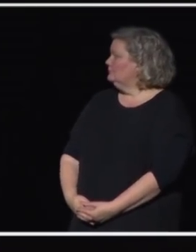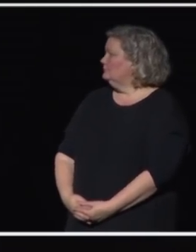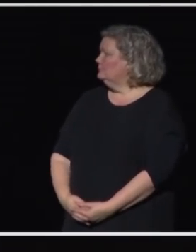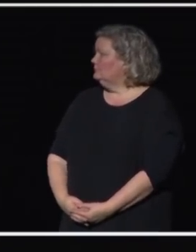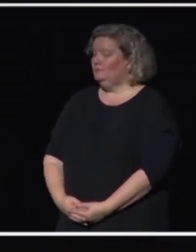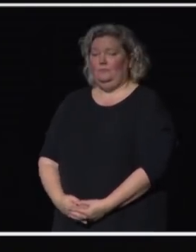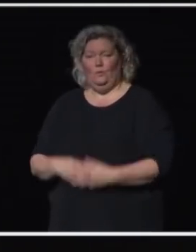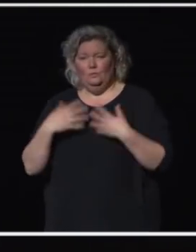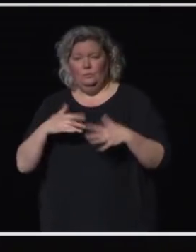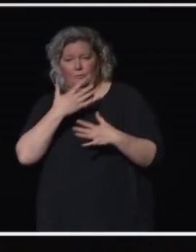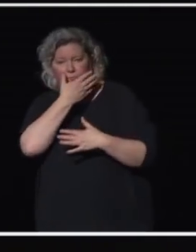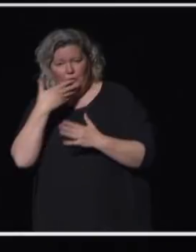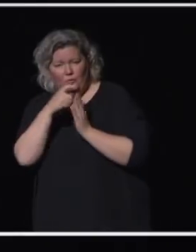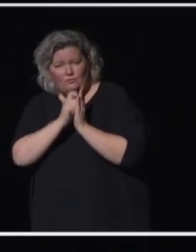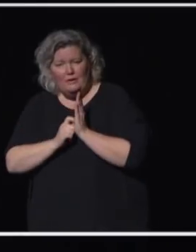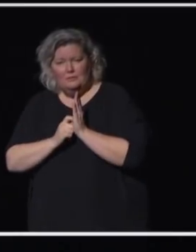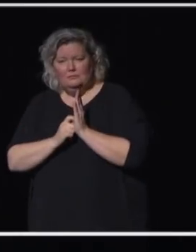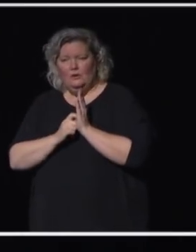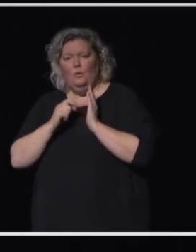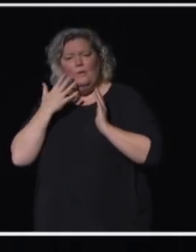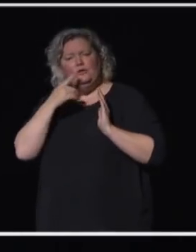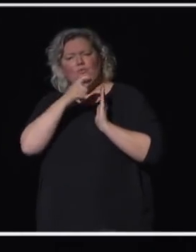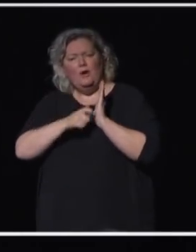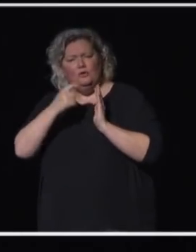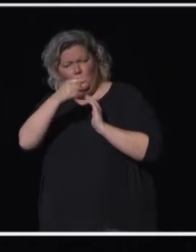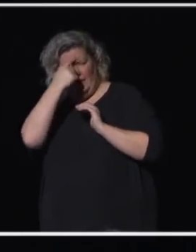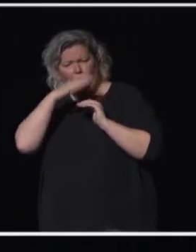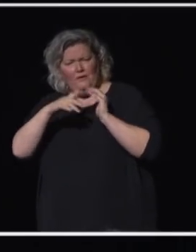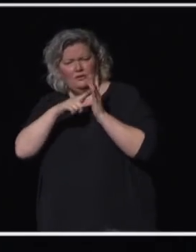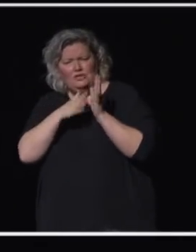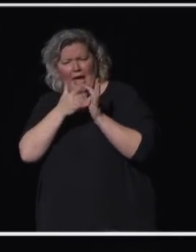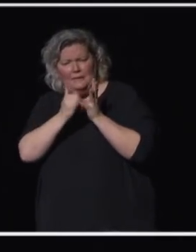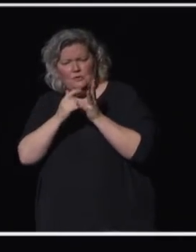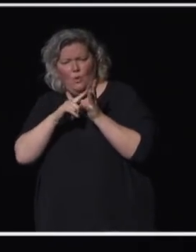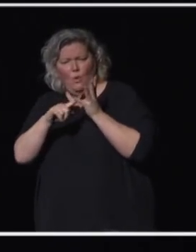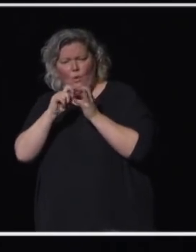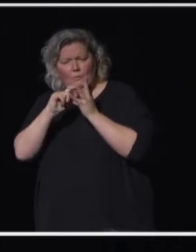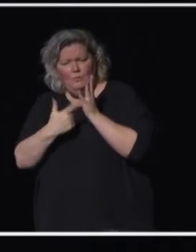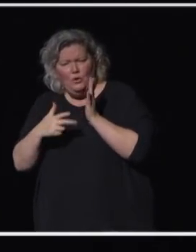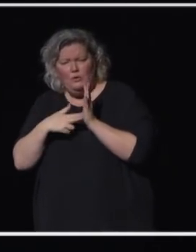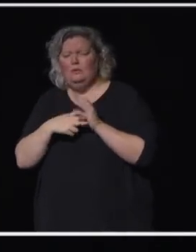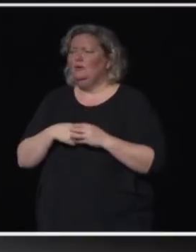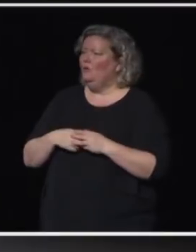It's so beautifully written. Were you thinking of James Baldwin when you were writing that book? Well, I was thinking of James Baldwin before I wrote the book.